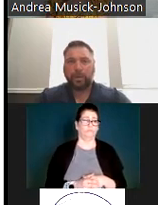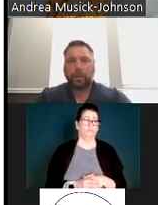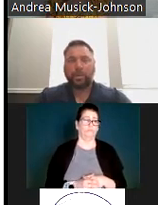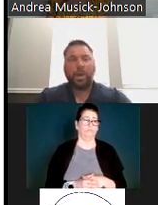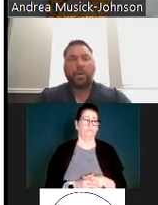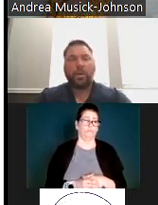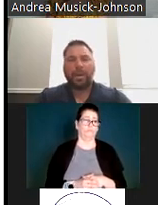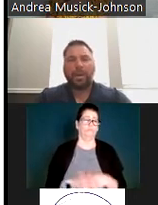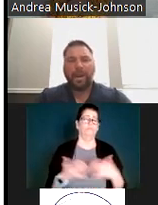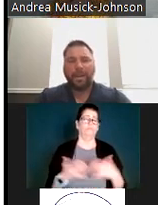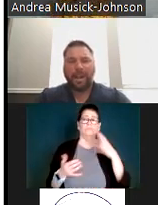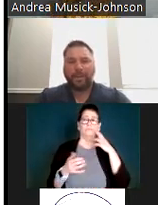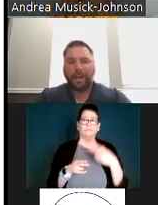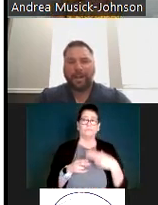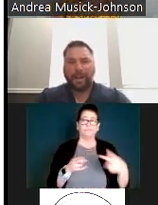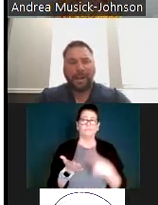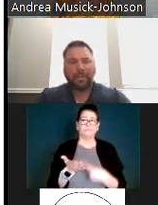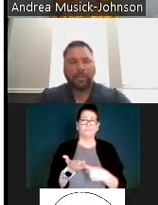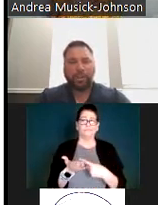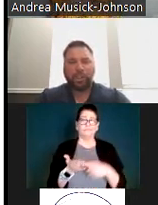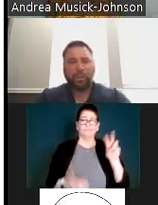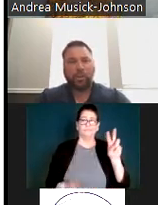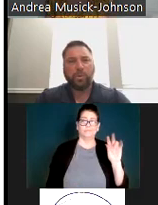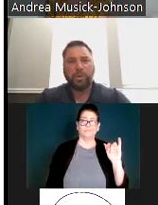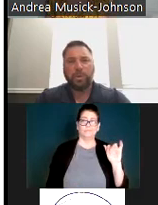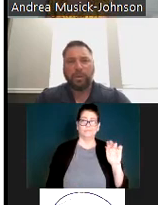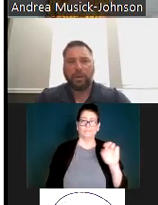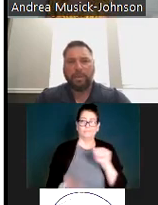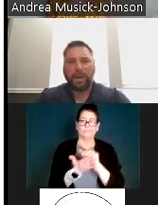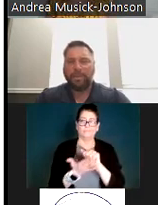We'll talk quickly about a VINE account and then Andrea will show you about the